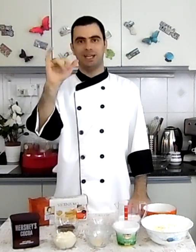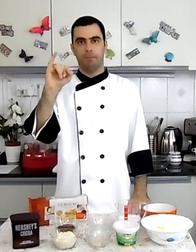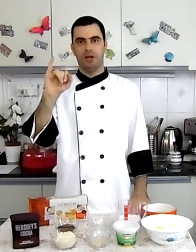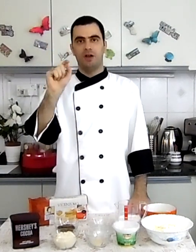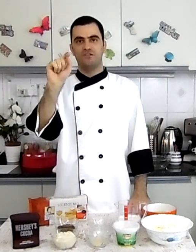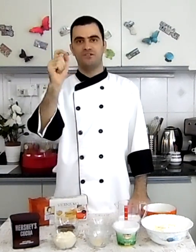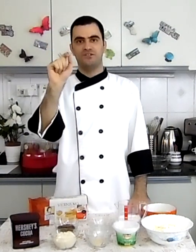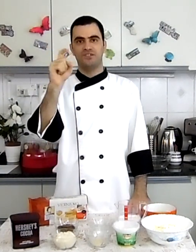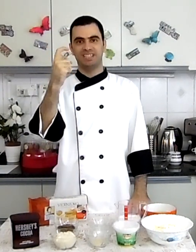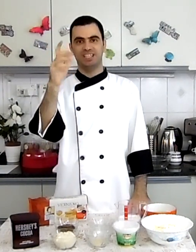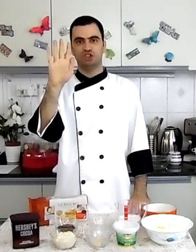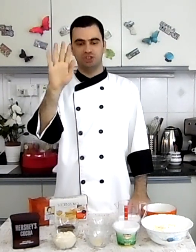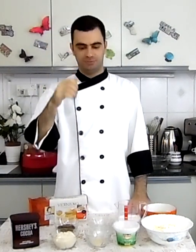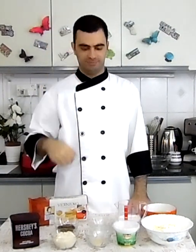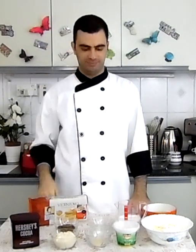Whipping cream كريمة خفق